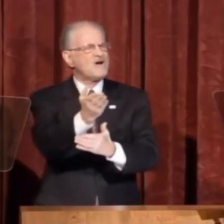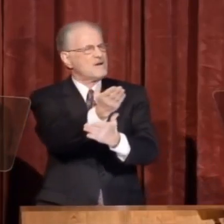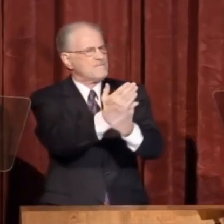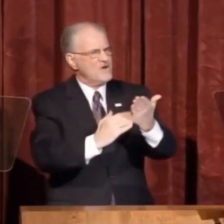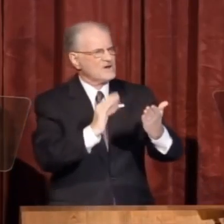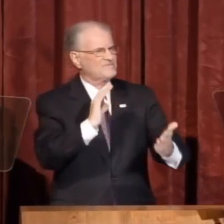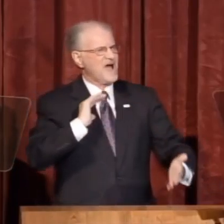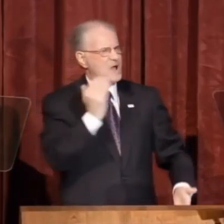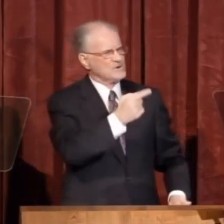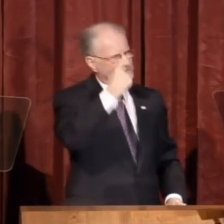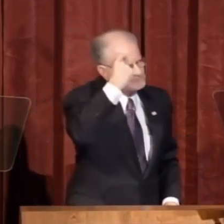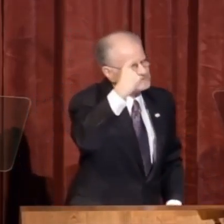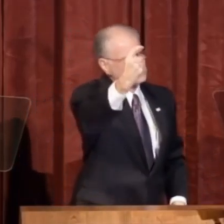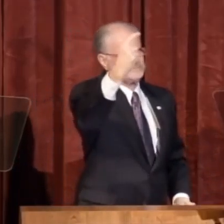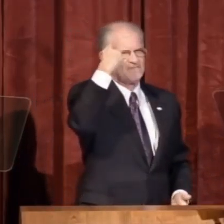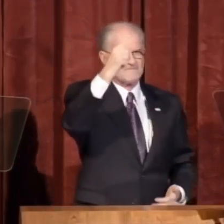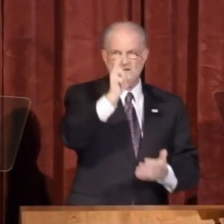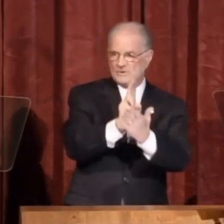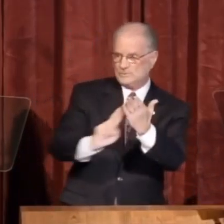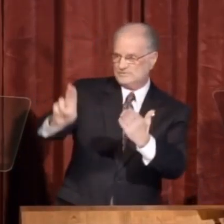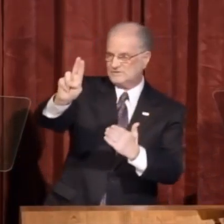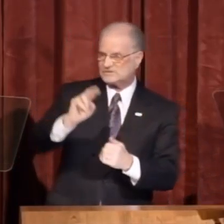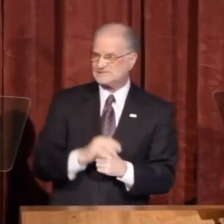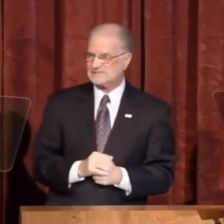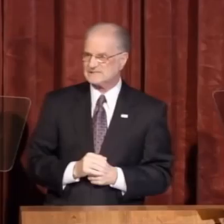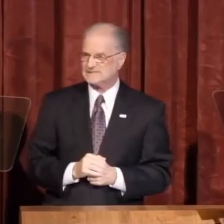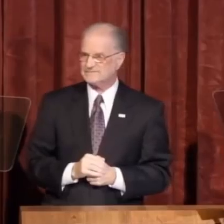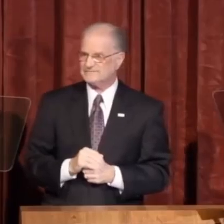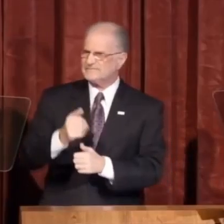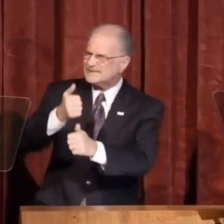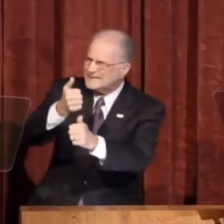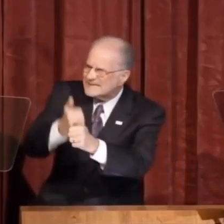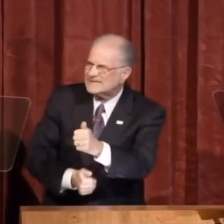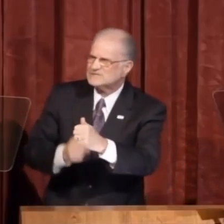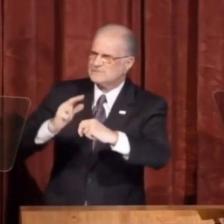Let me share some ongoing developments